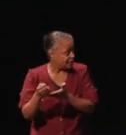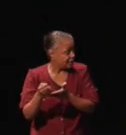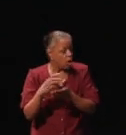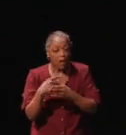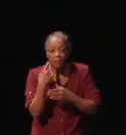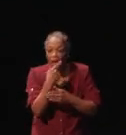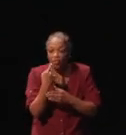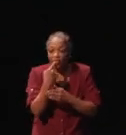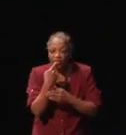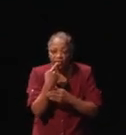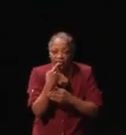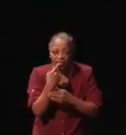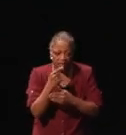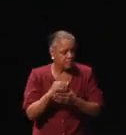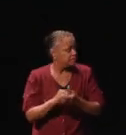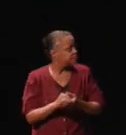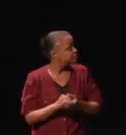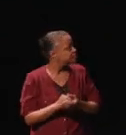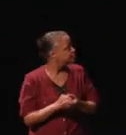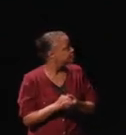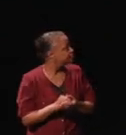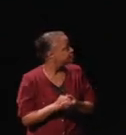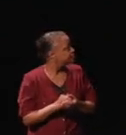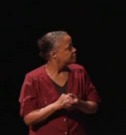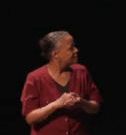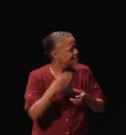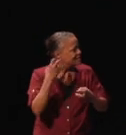but he can enough to enjoy.